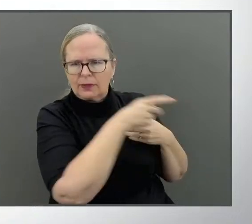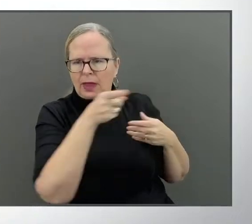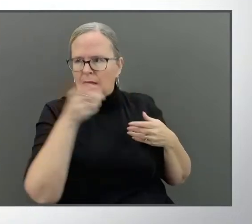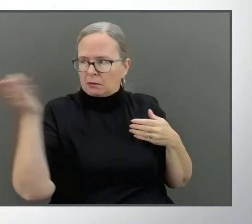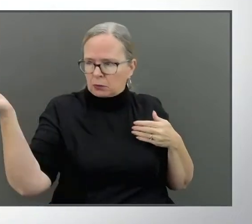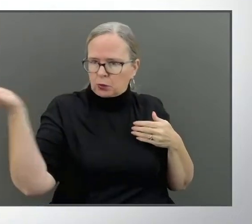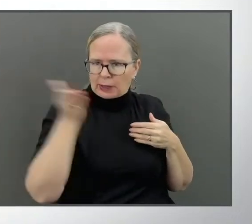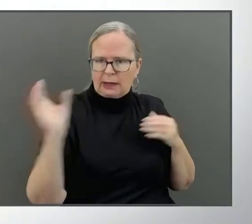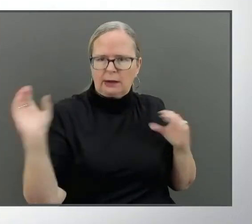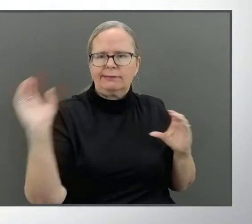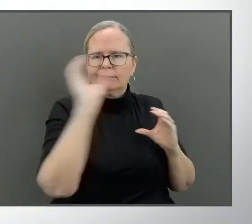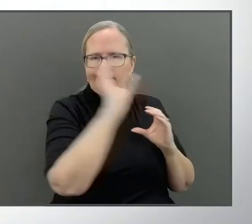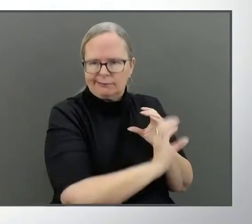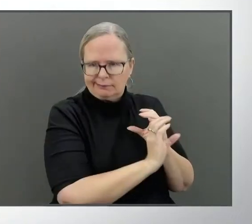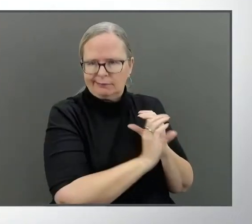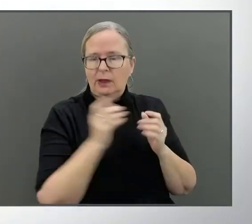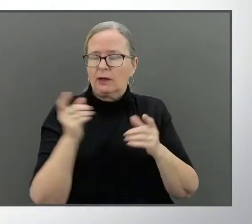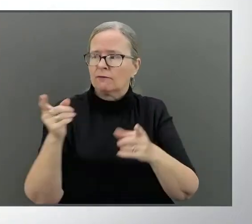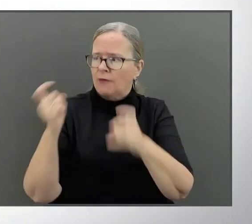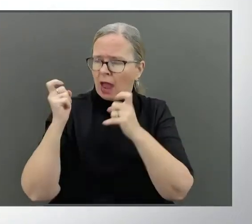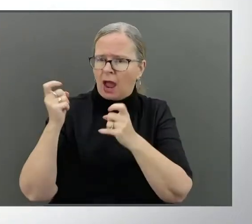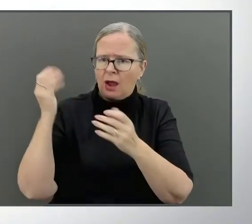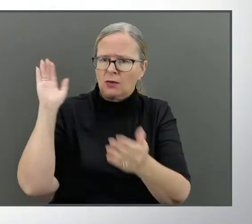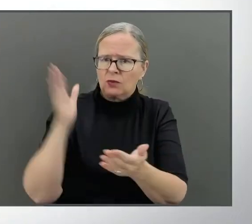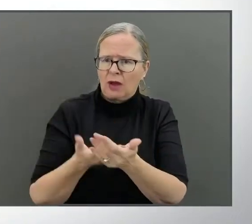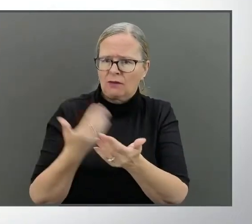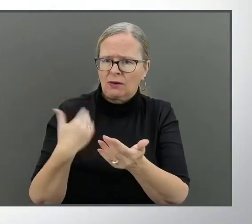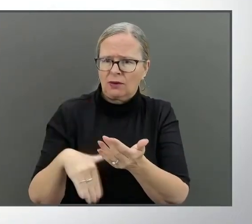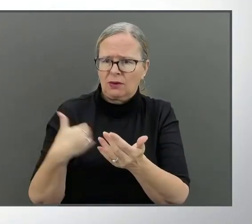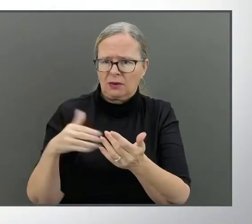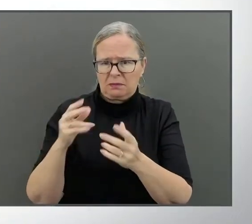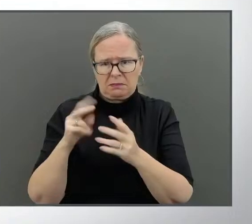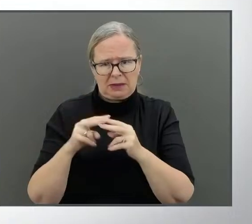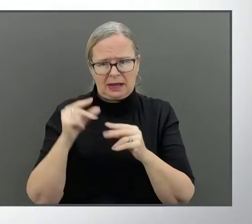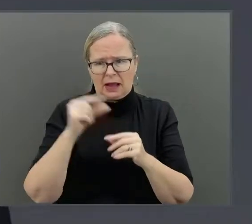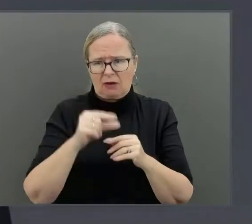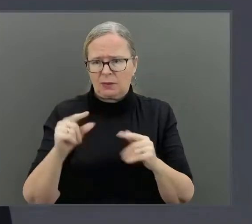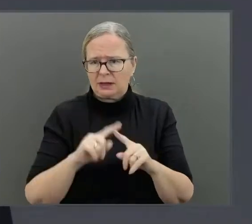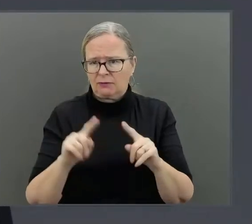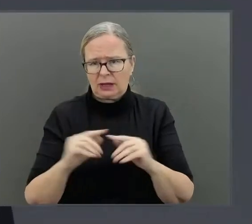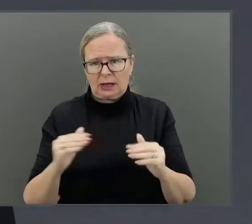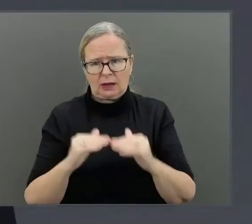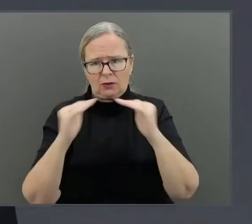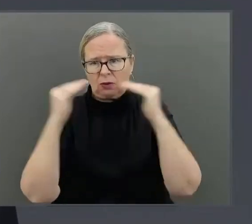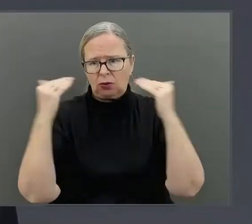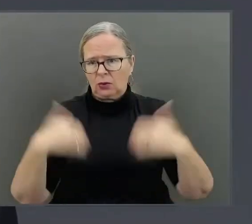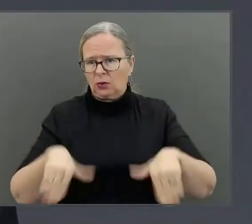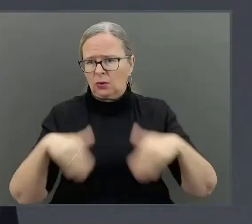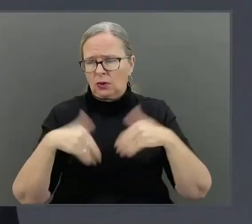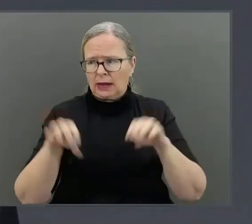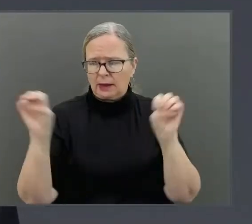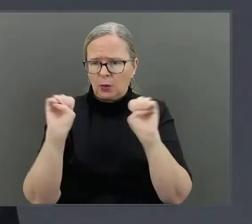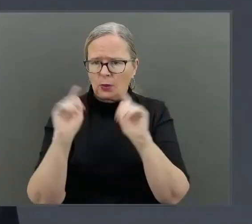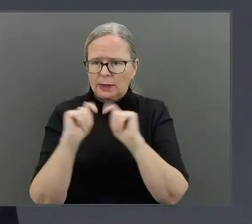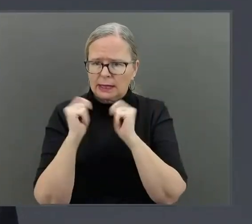of government that our emergency management team has been in direct contact with we are aware there